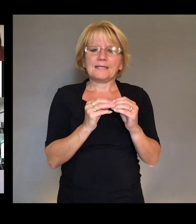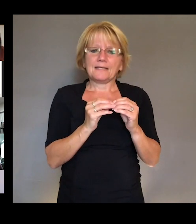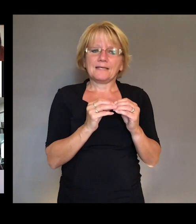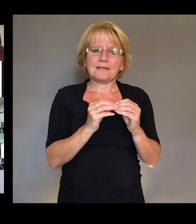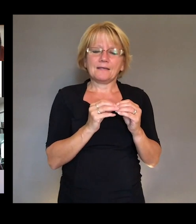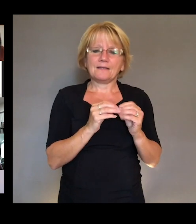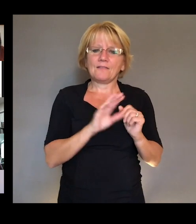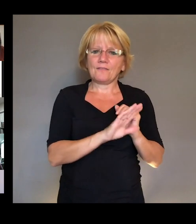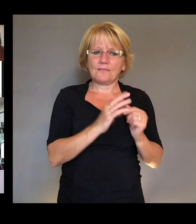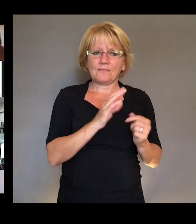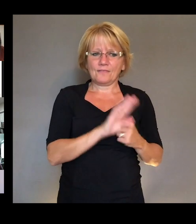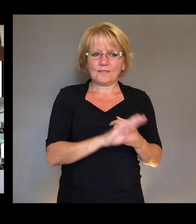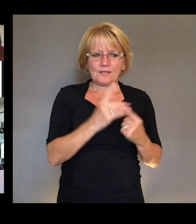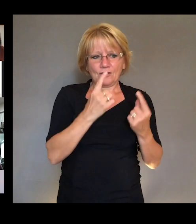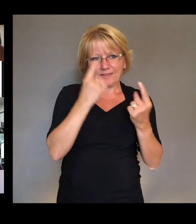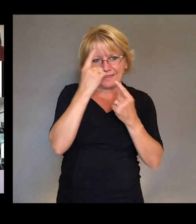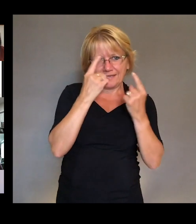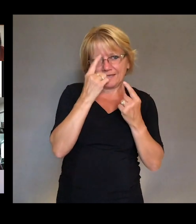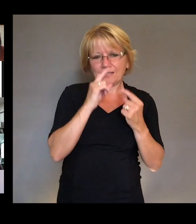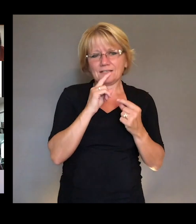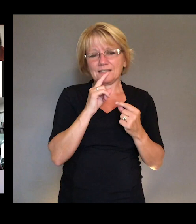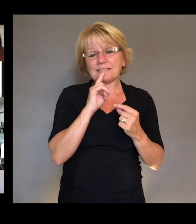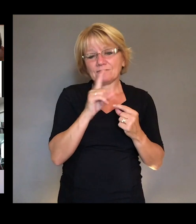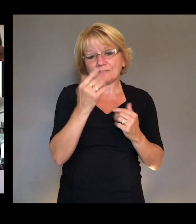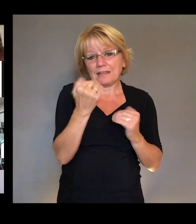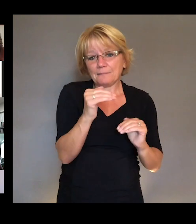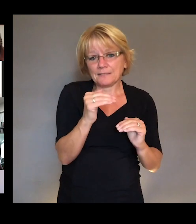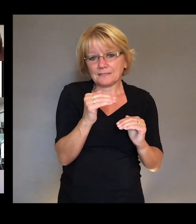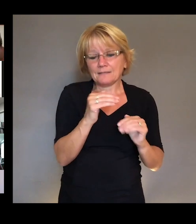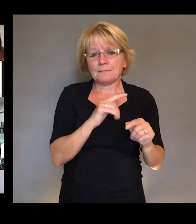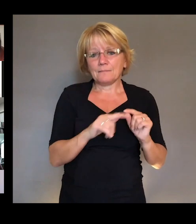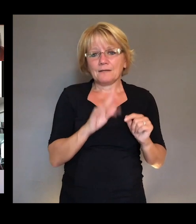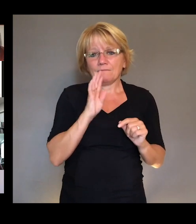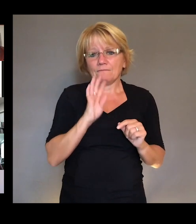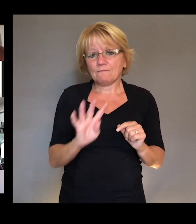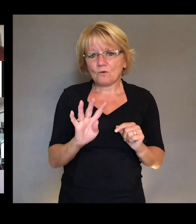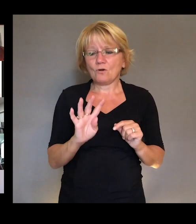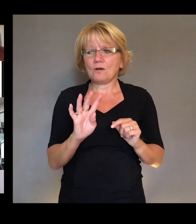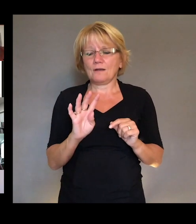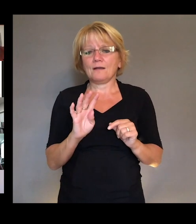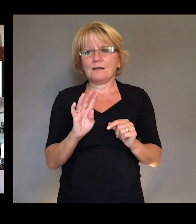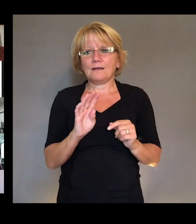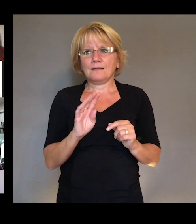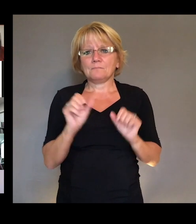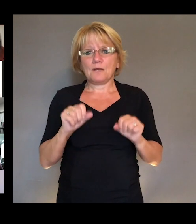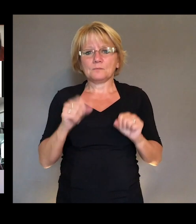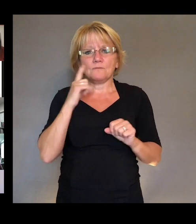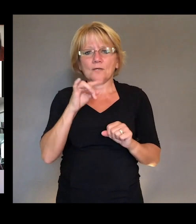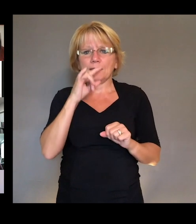And their thinking is really limited. And unfortunately, as early as four years old, kids can start to prefer one race over another one.